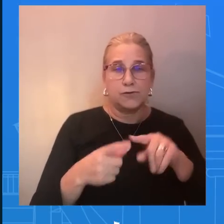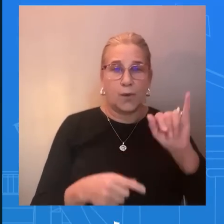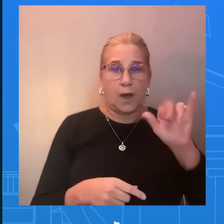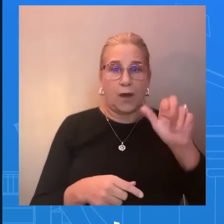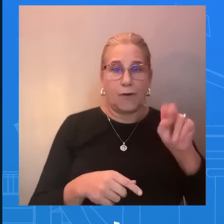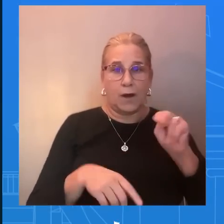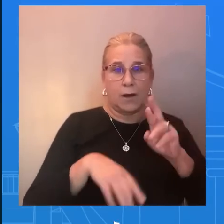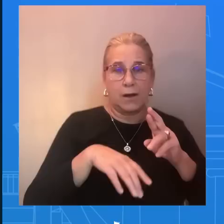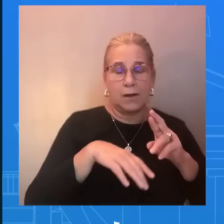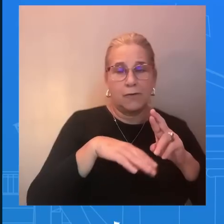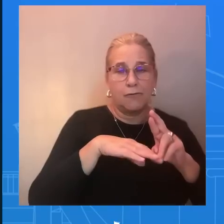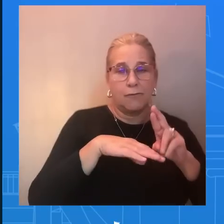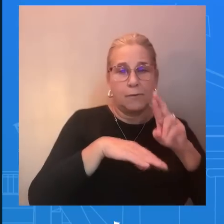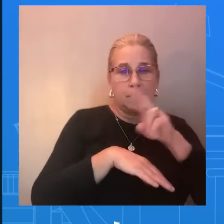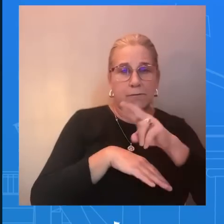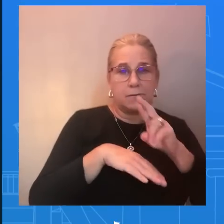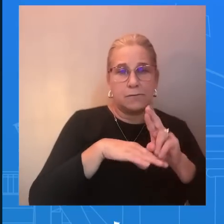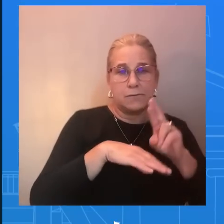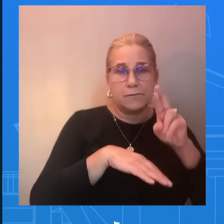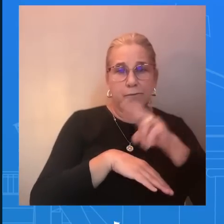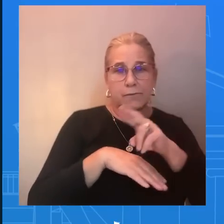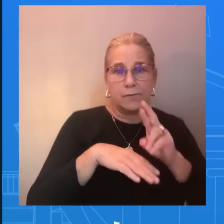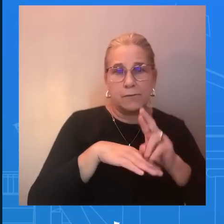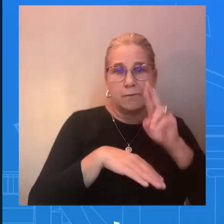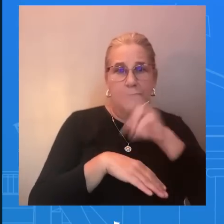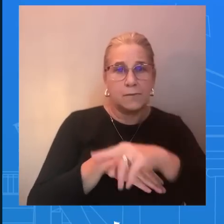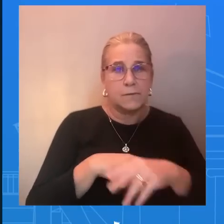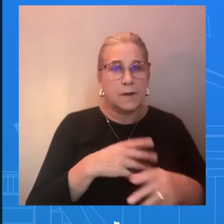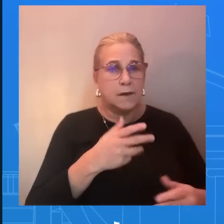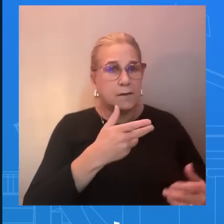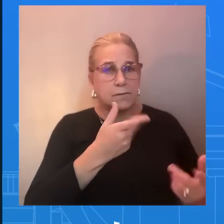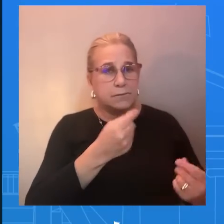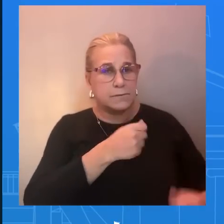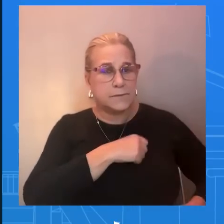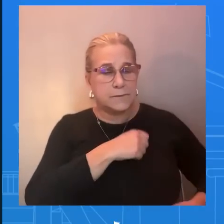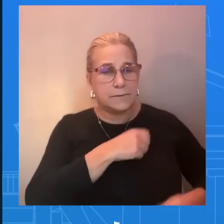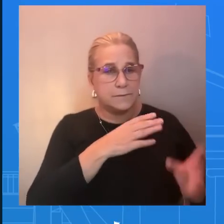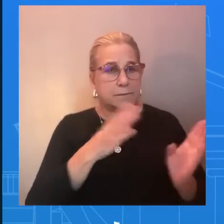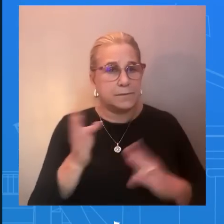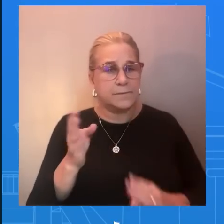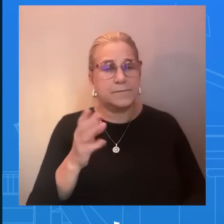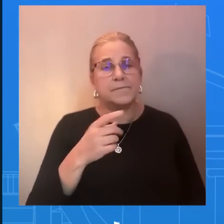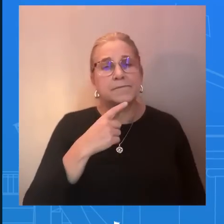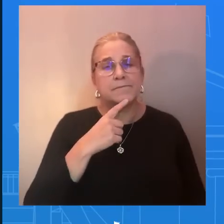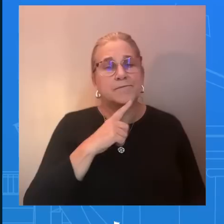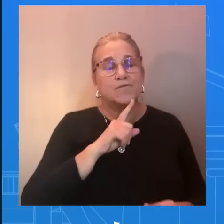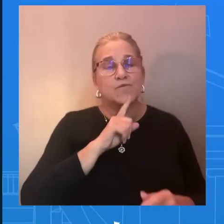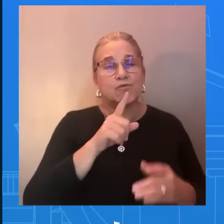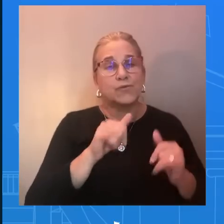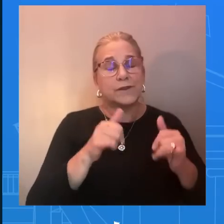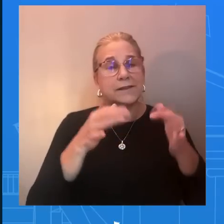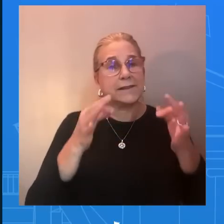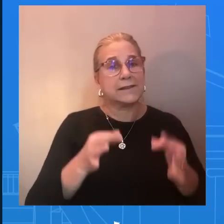operational decision has to -- is up to Israel. We’ve been very clear in our commitment -- in our commitment to Israel’s security.